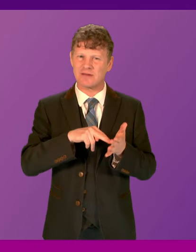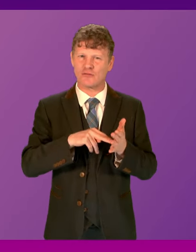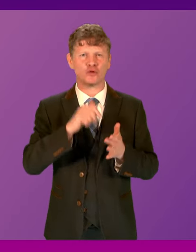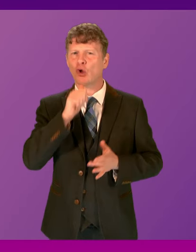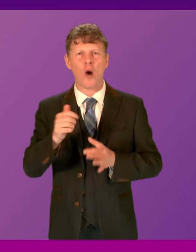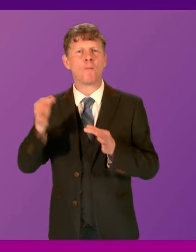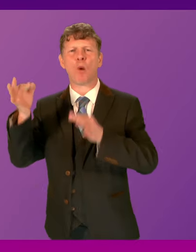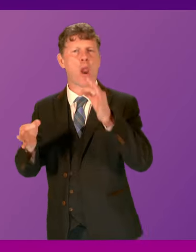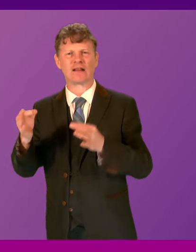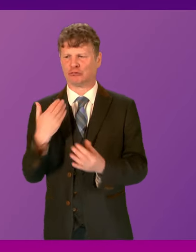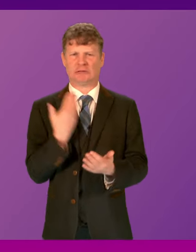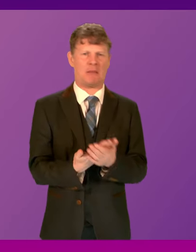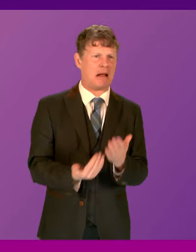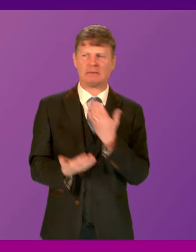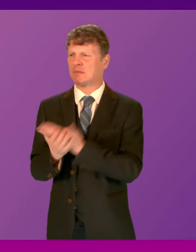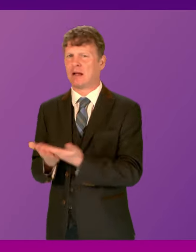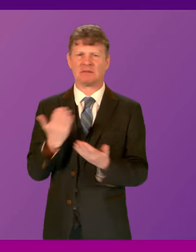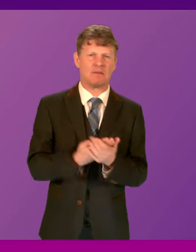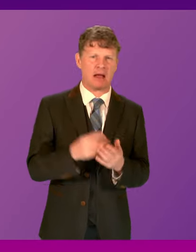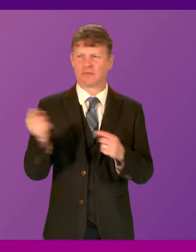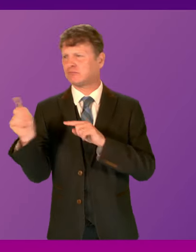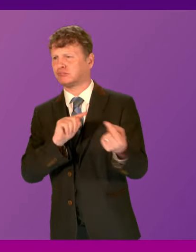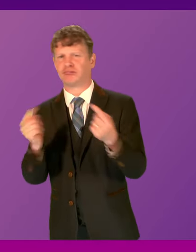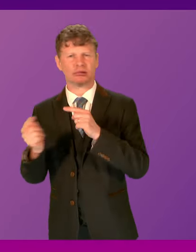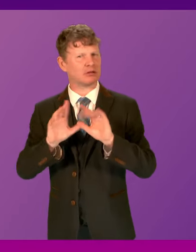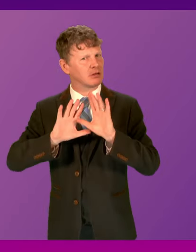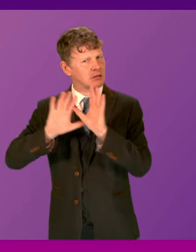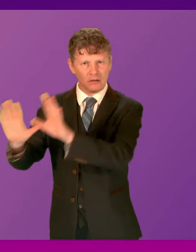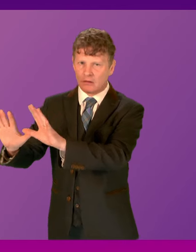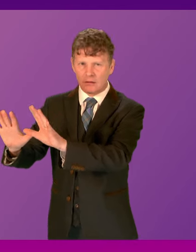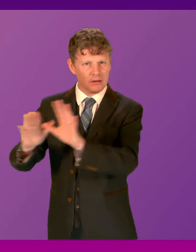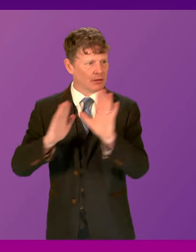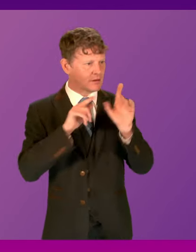demanding what clinical treatment should be. It should be for the clinical experts.